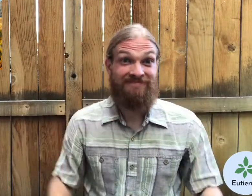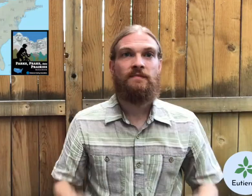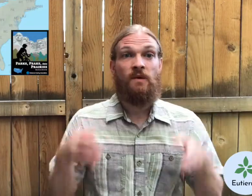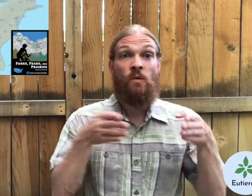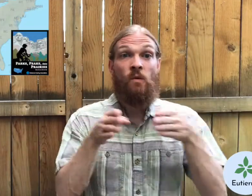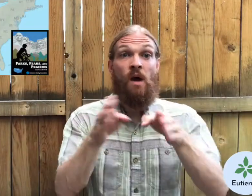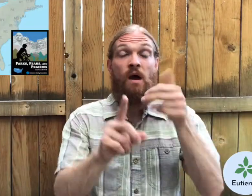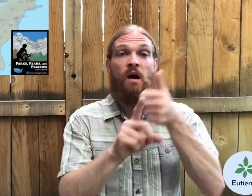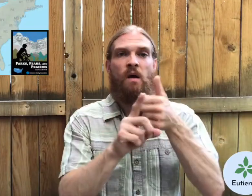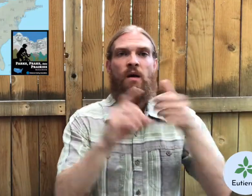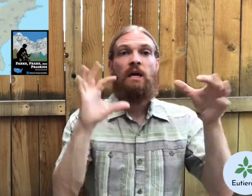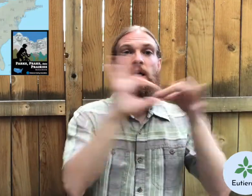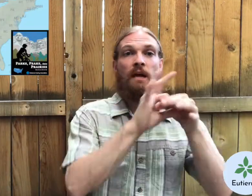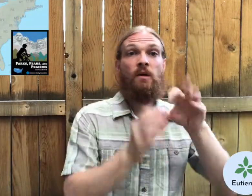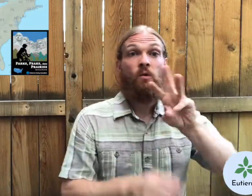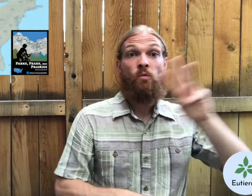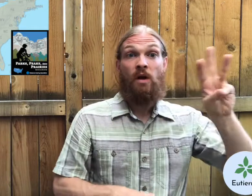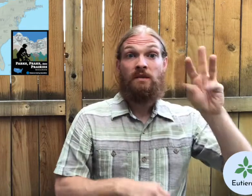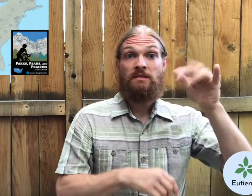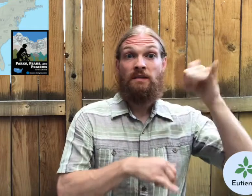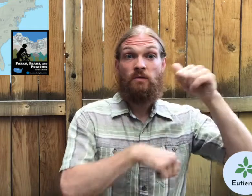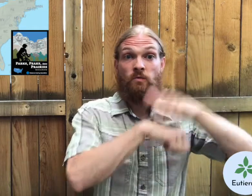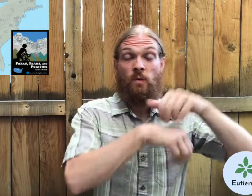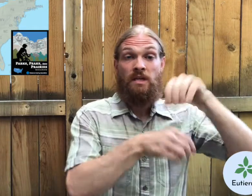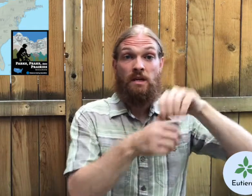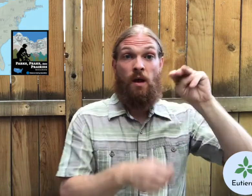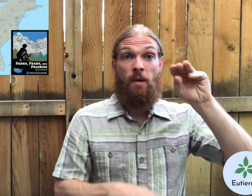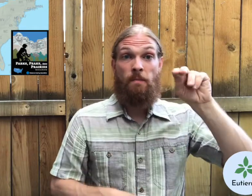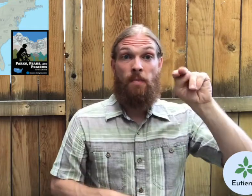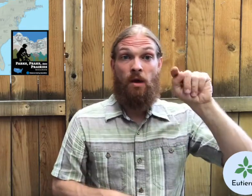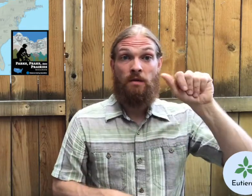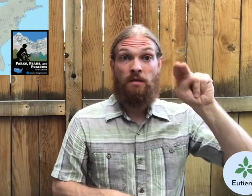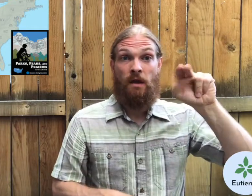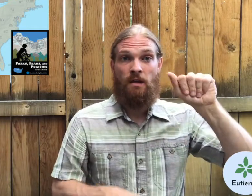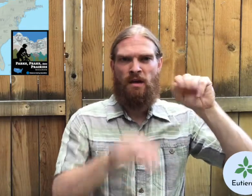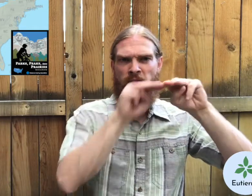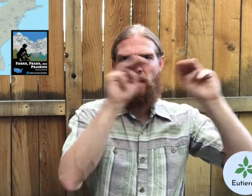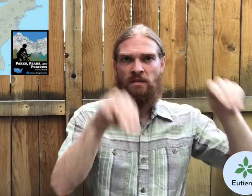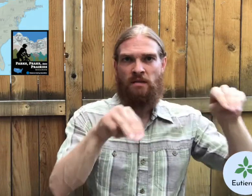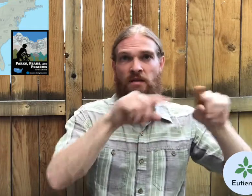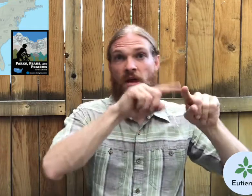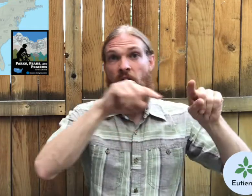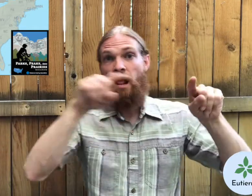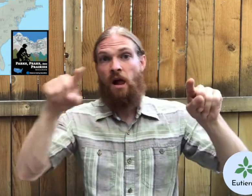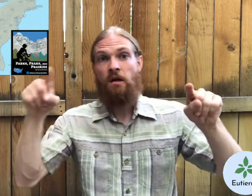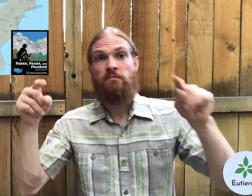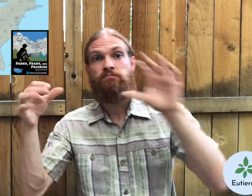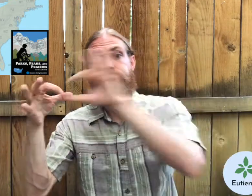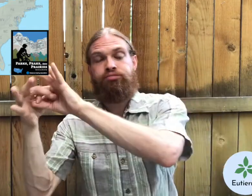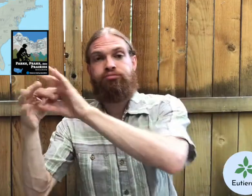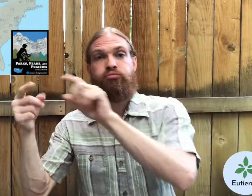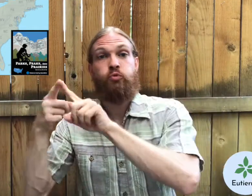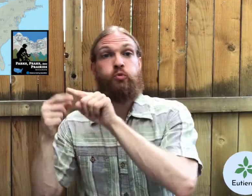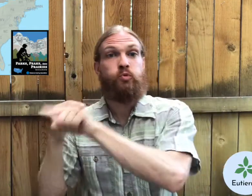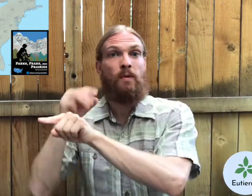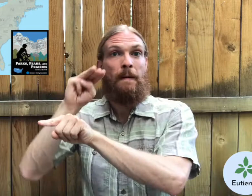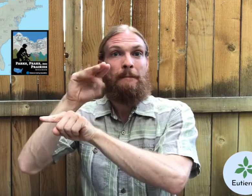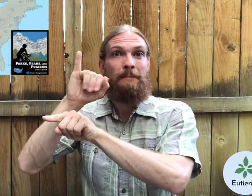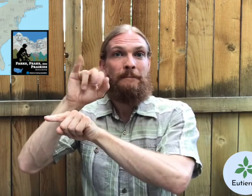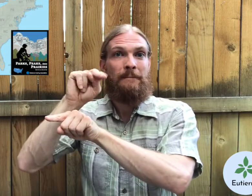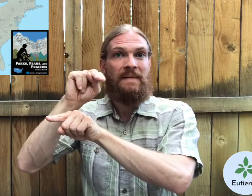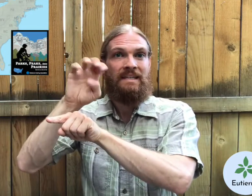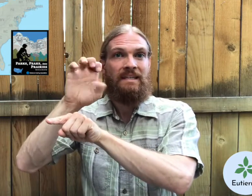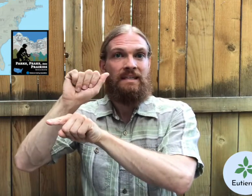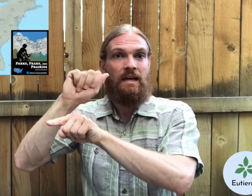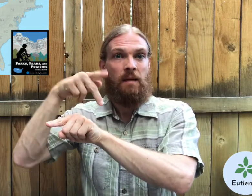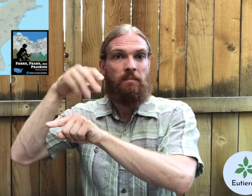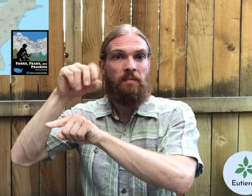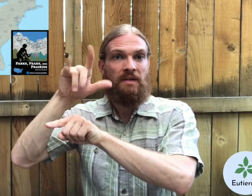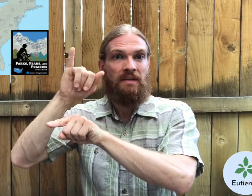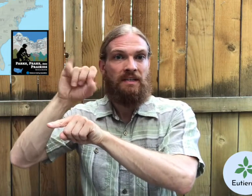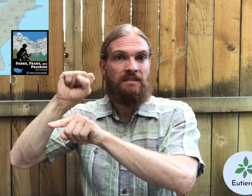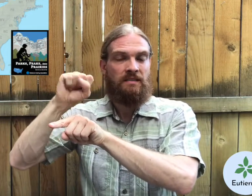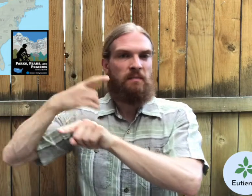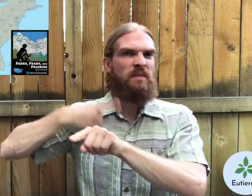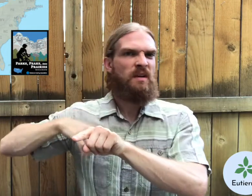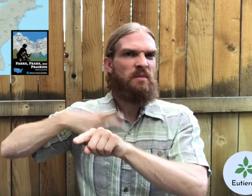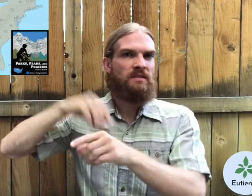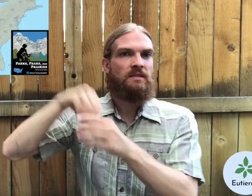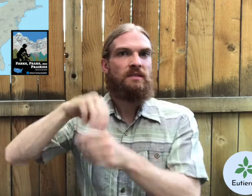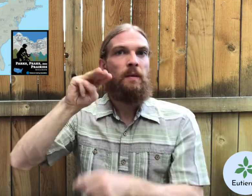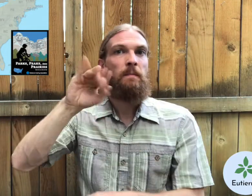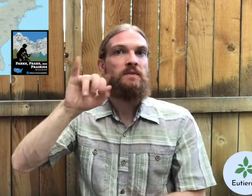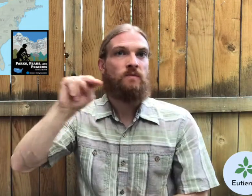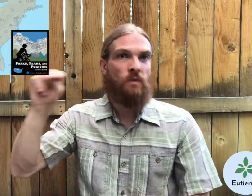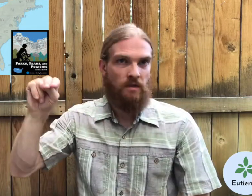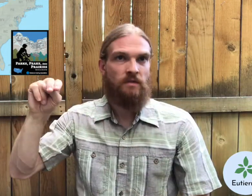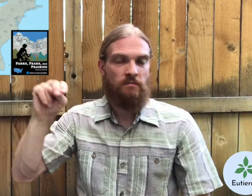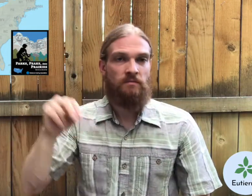The route—which connects West Yellowstone in Montana and Minneapolis in Minnesota-